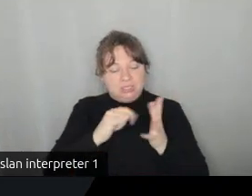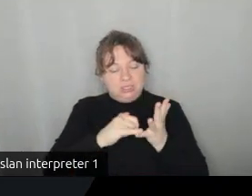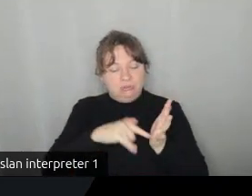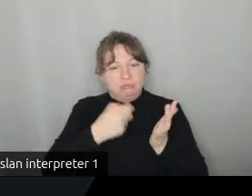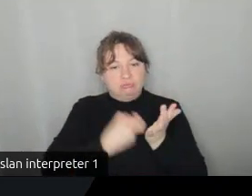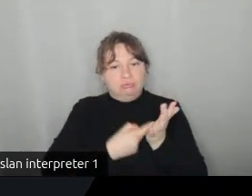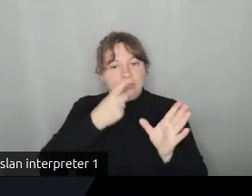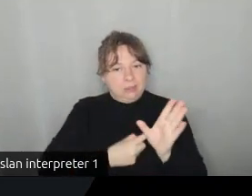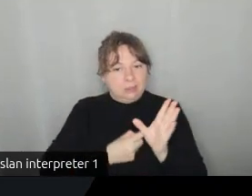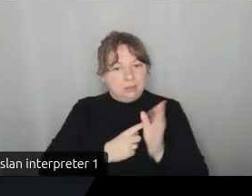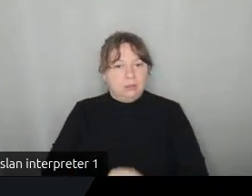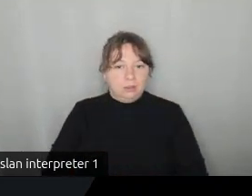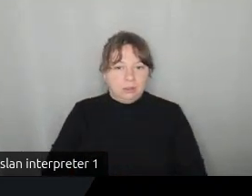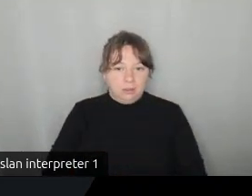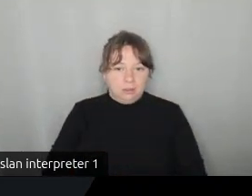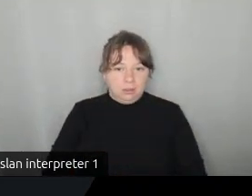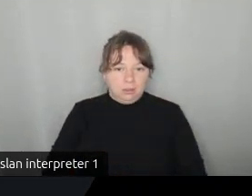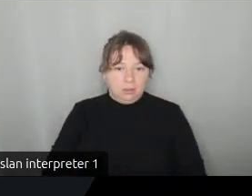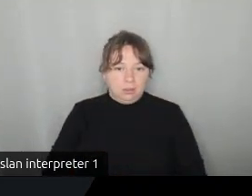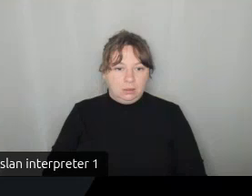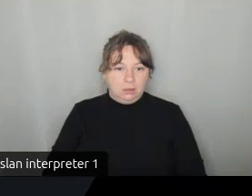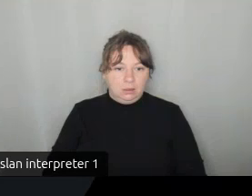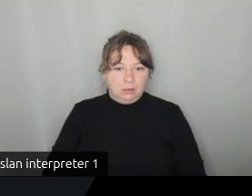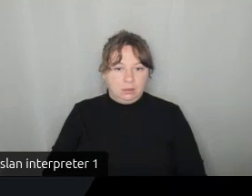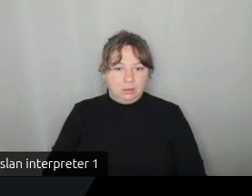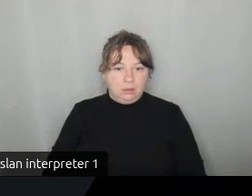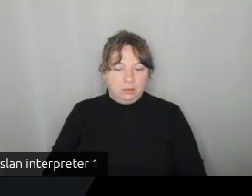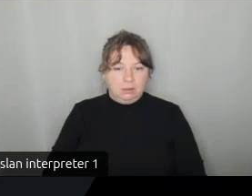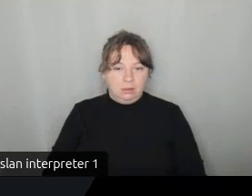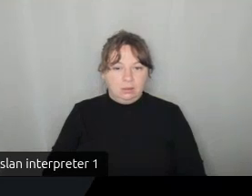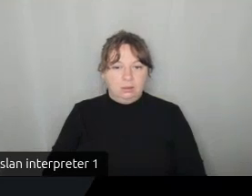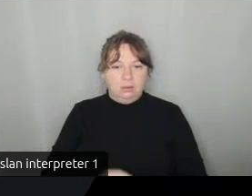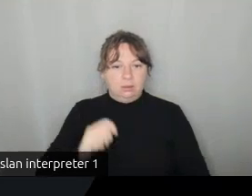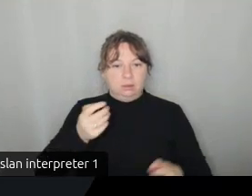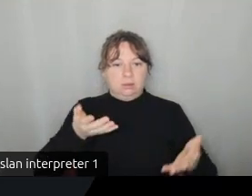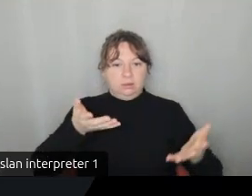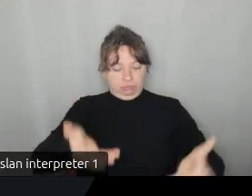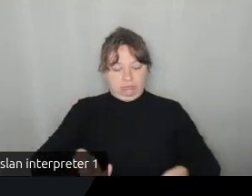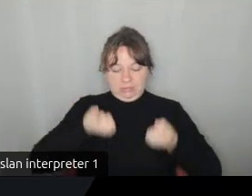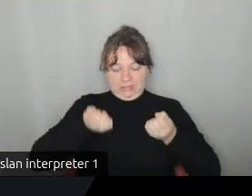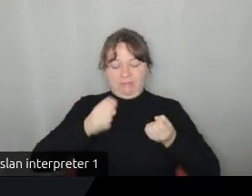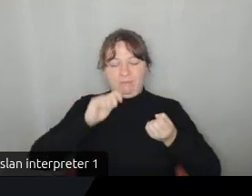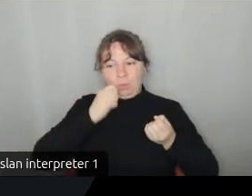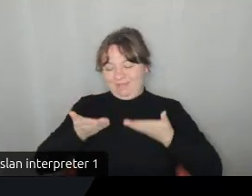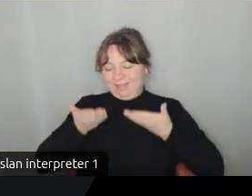needs to happen as we know and then we allocate a court date called a mention. Now there was a pre